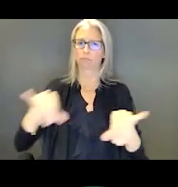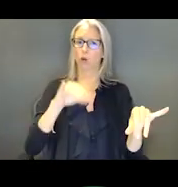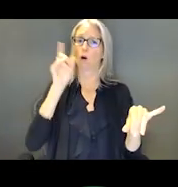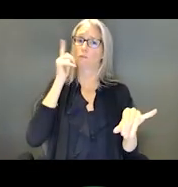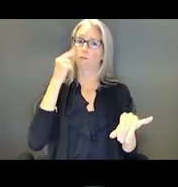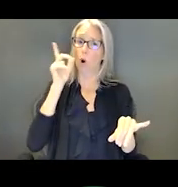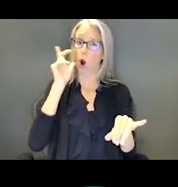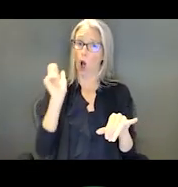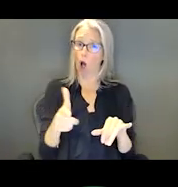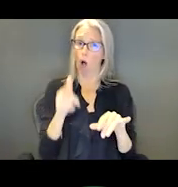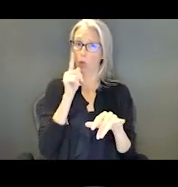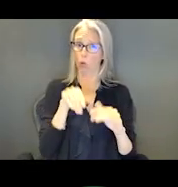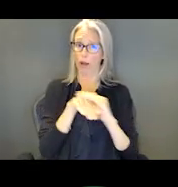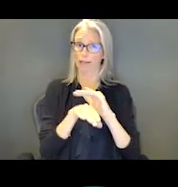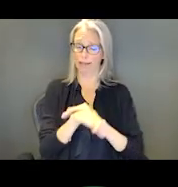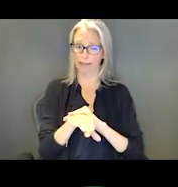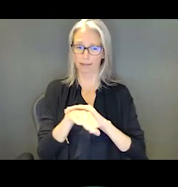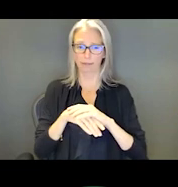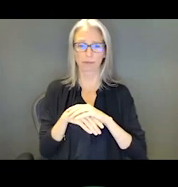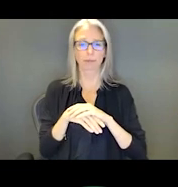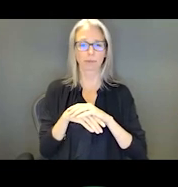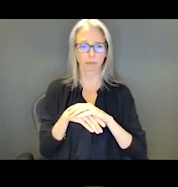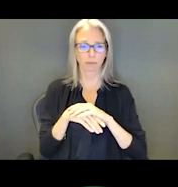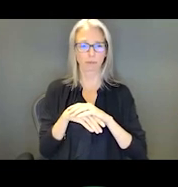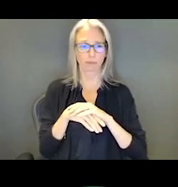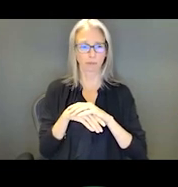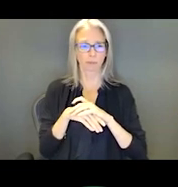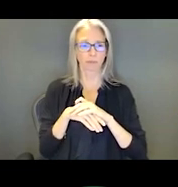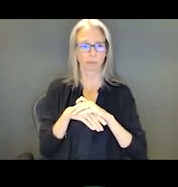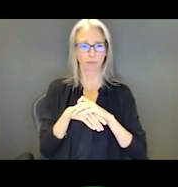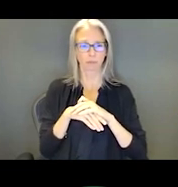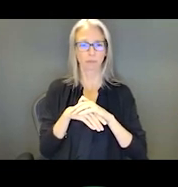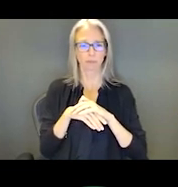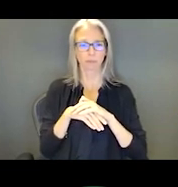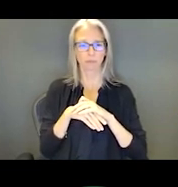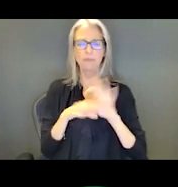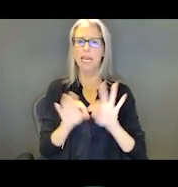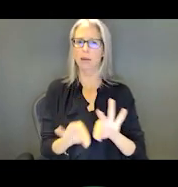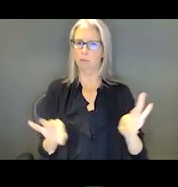It allows you to feel into your body and into the present experience that you are having.